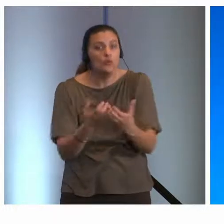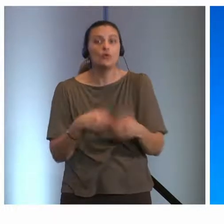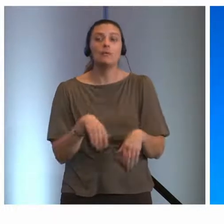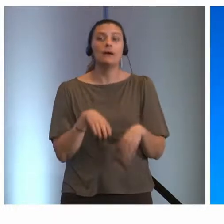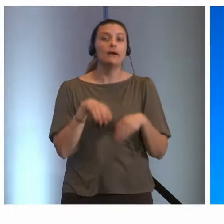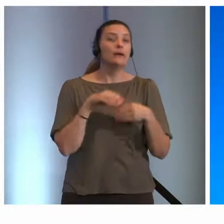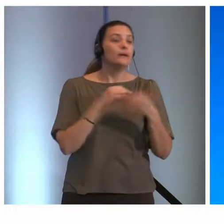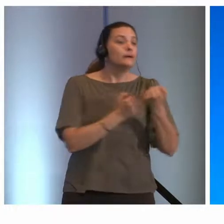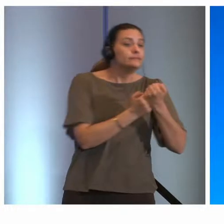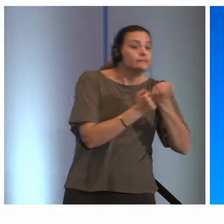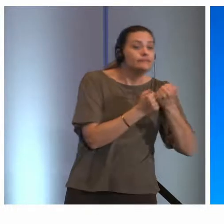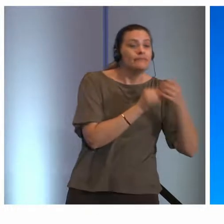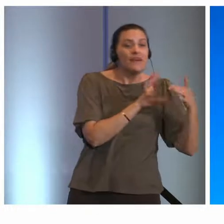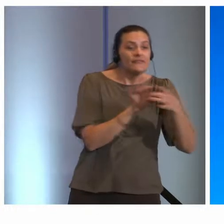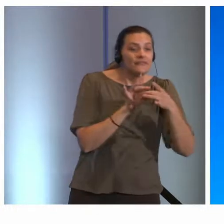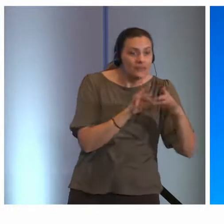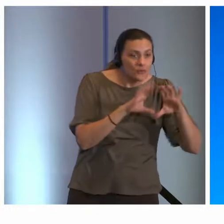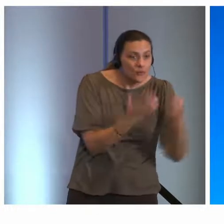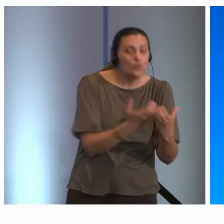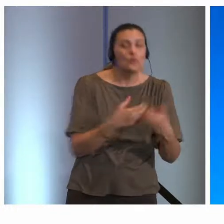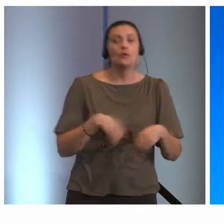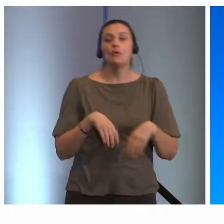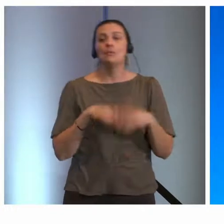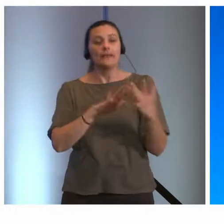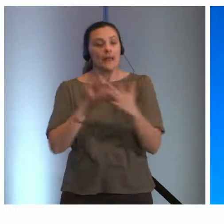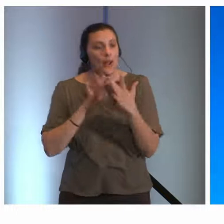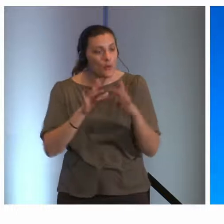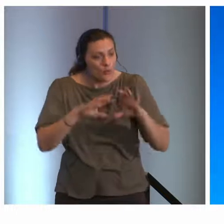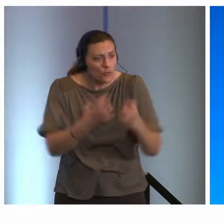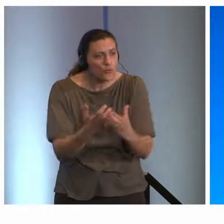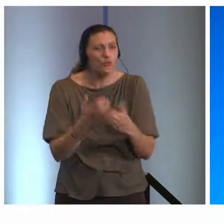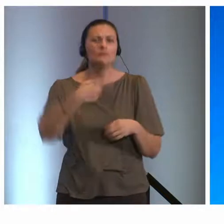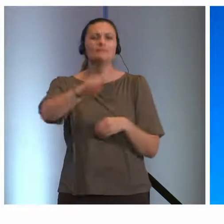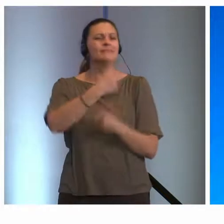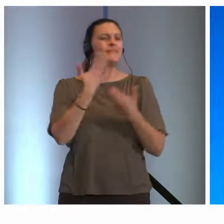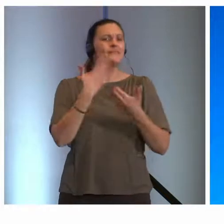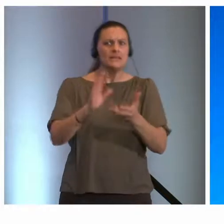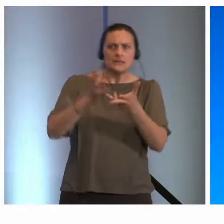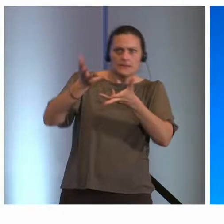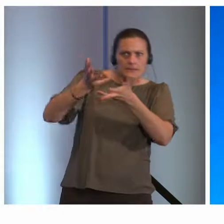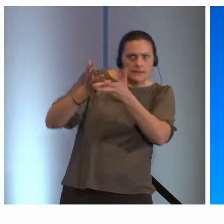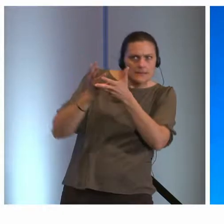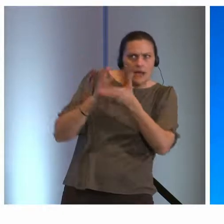disability-inclusive strategies, including, disability employee resource groups, affinity groups or